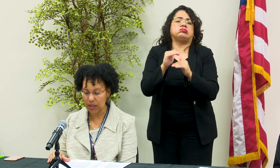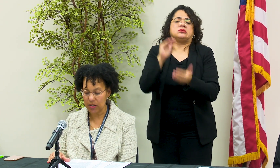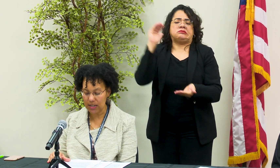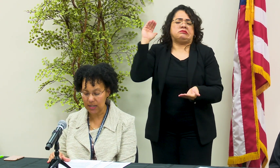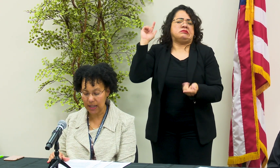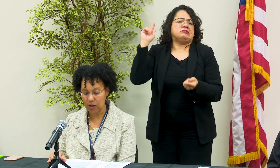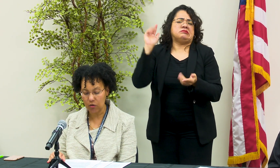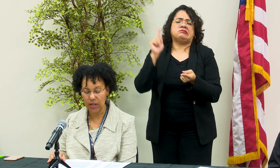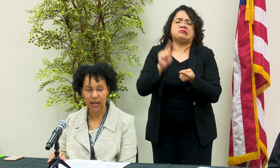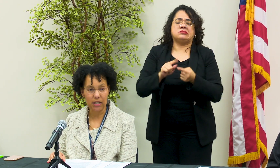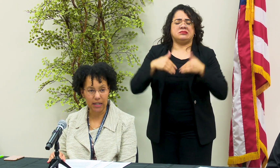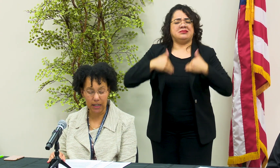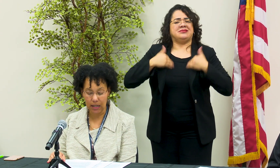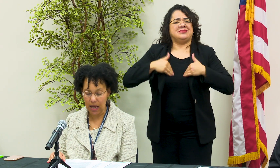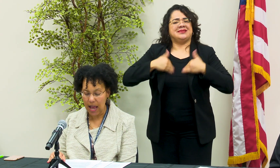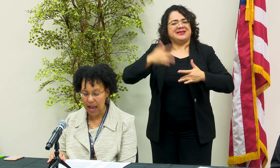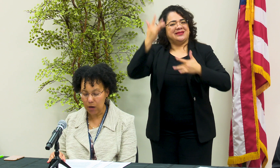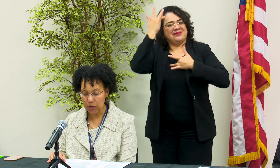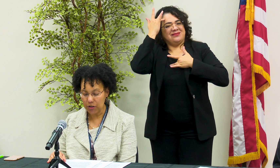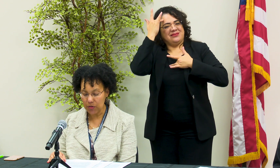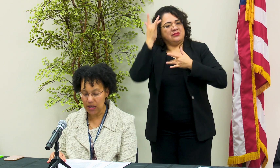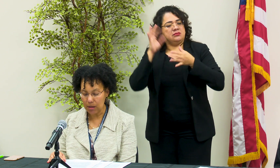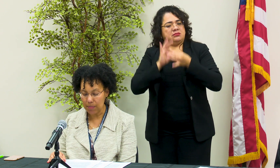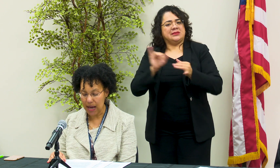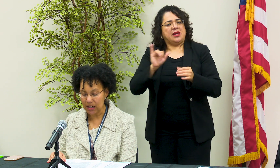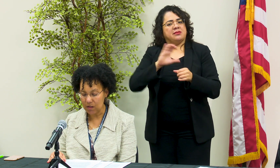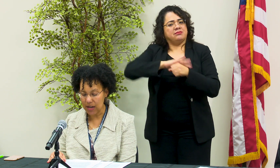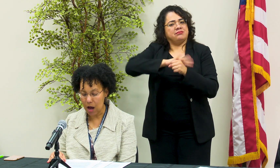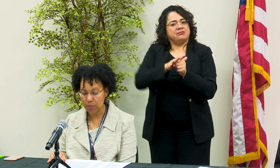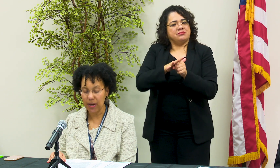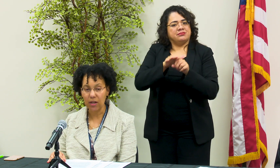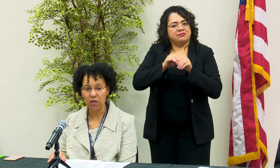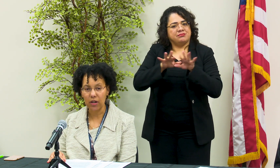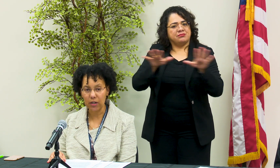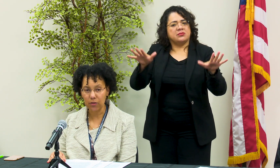illnesses like COVID-19 and reduce the impact of an outbreak on our healthcare